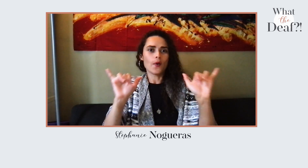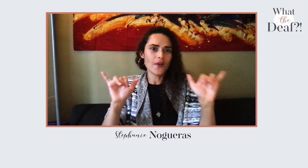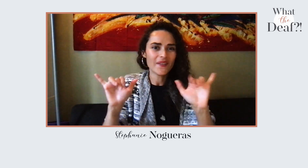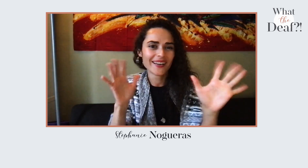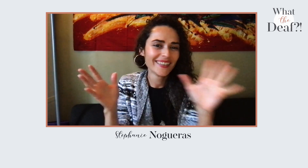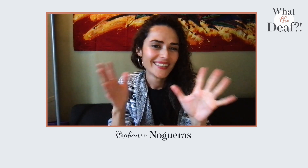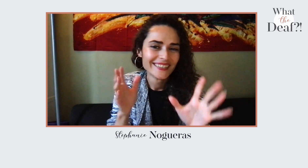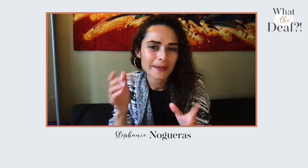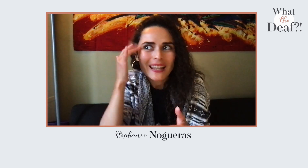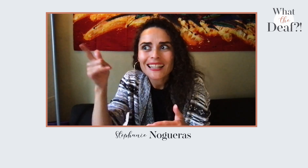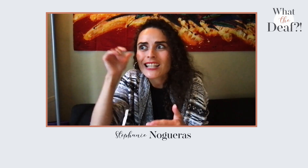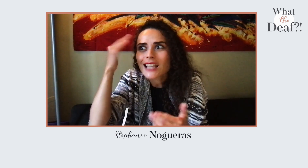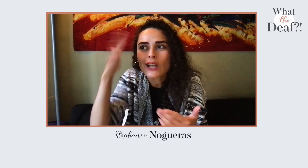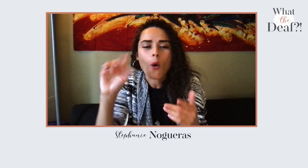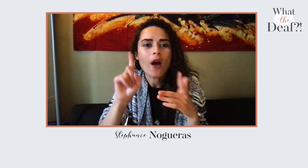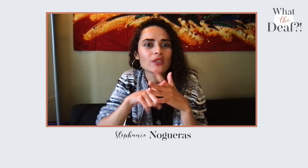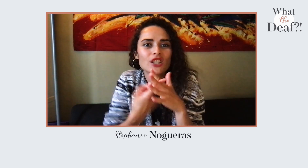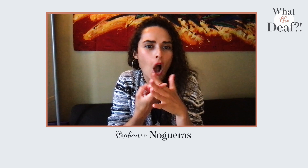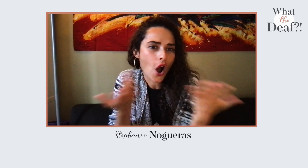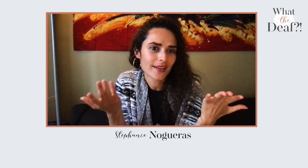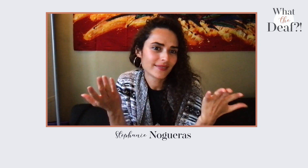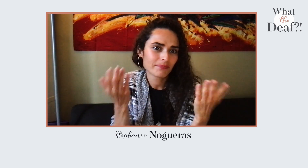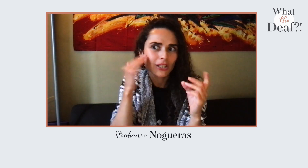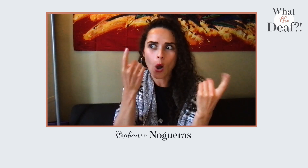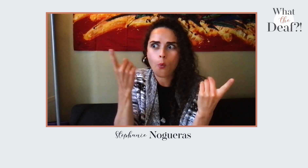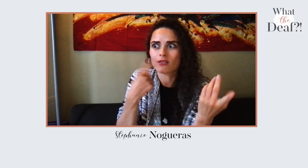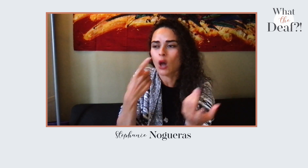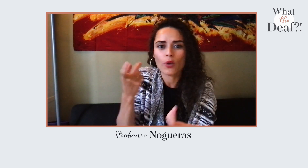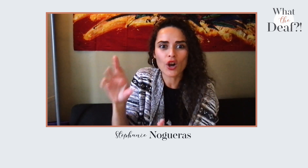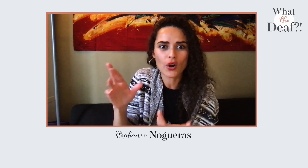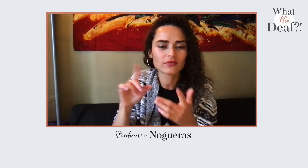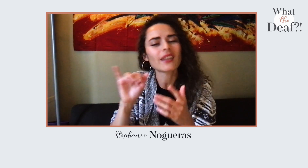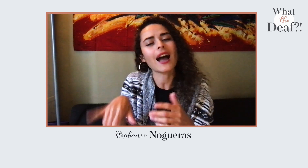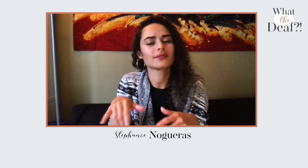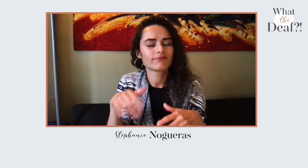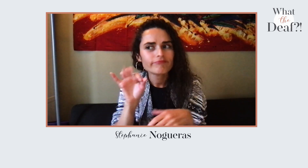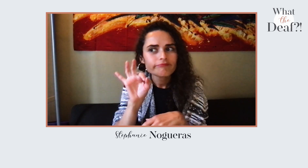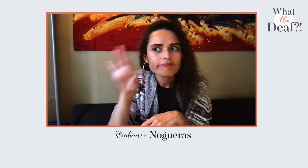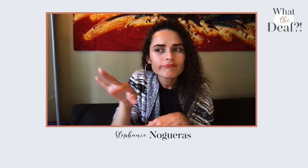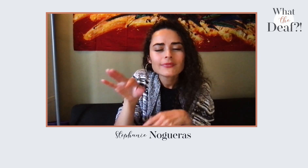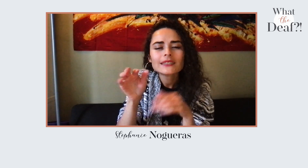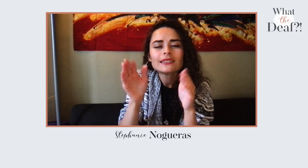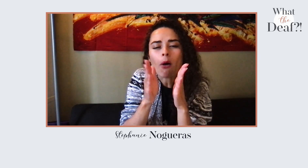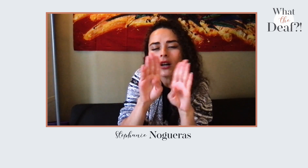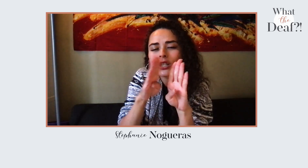and I know it's overwhelming, because people don't really know where to start, right? People don't know where to look, but I'm here to let you know,